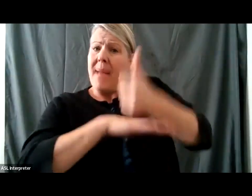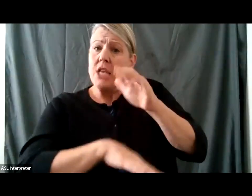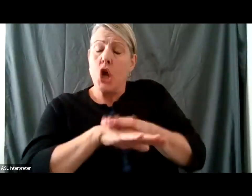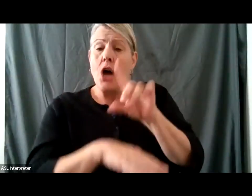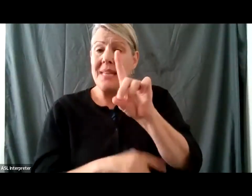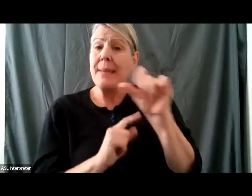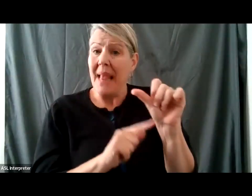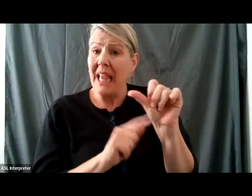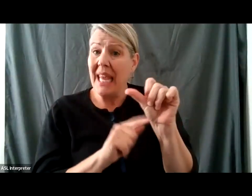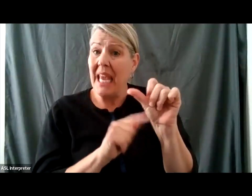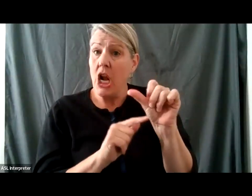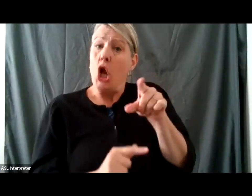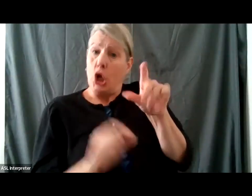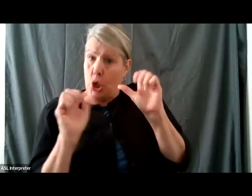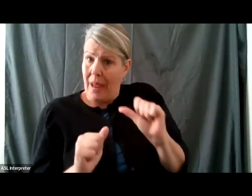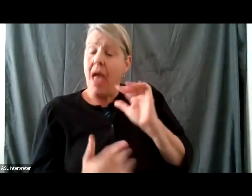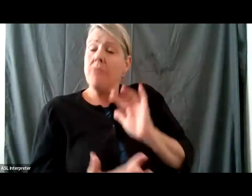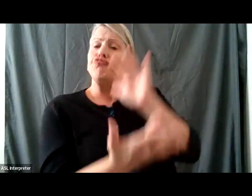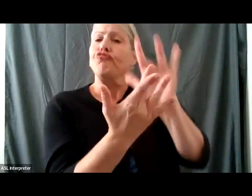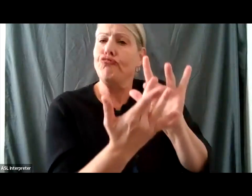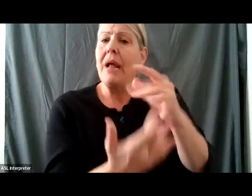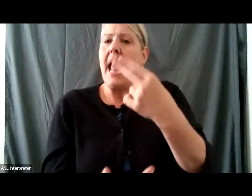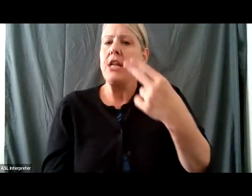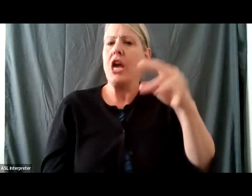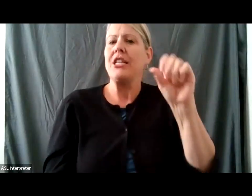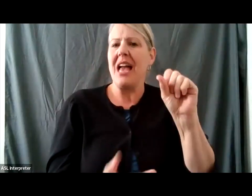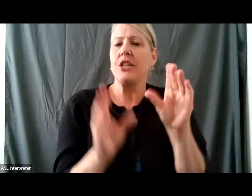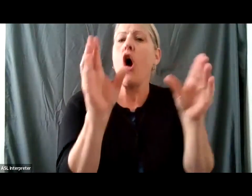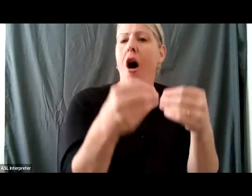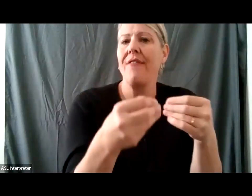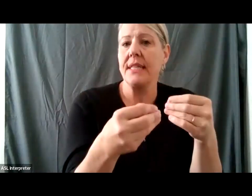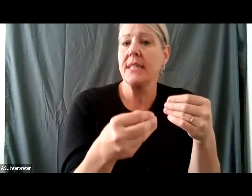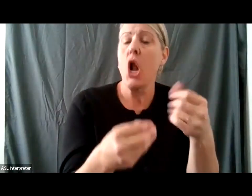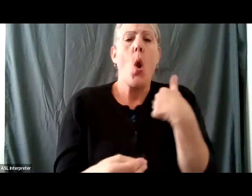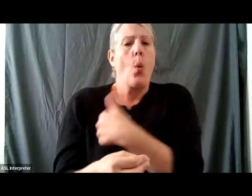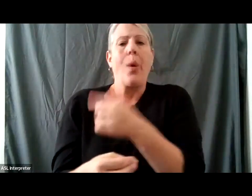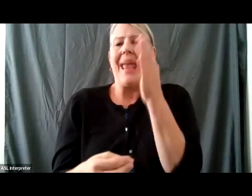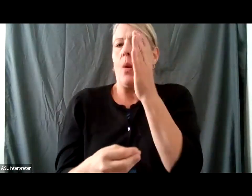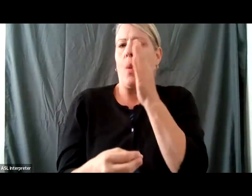you can, of course, contact the HHS Office for Civil Rights. We continue to do our enforcement work.